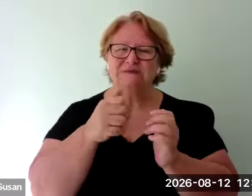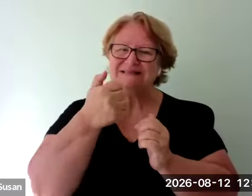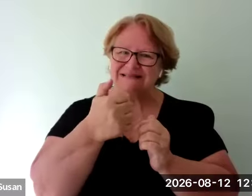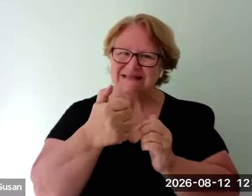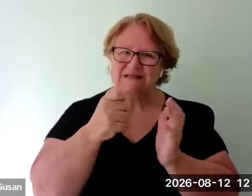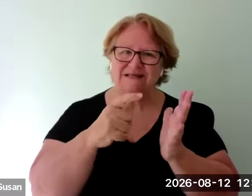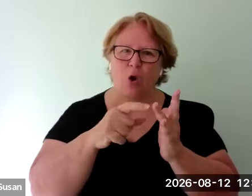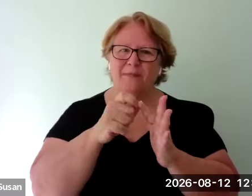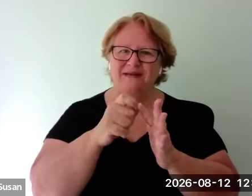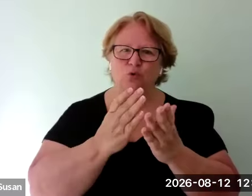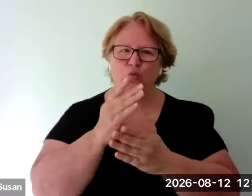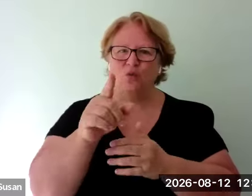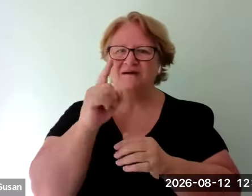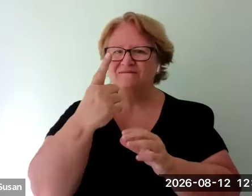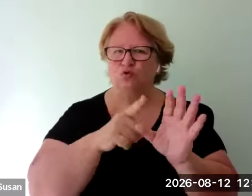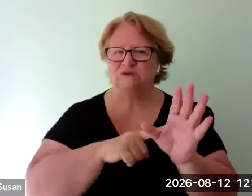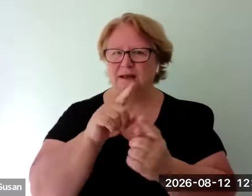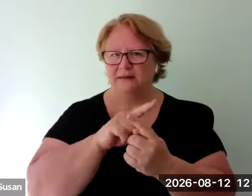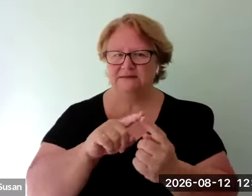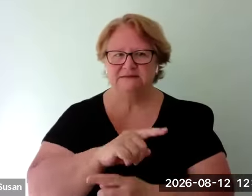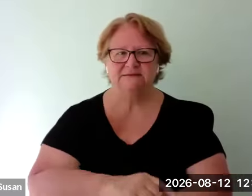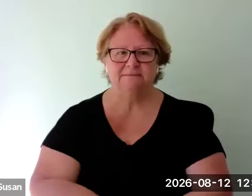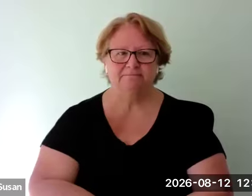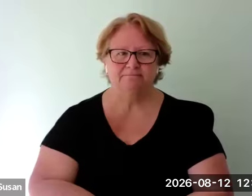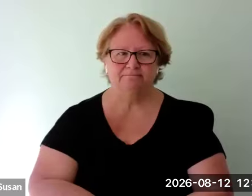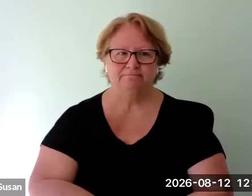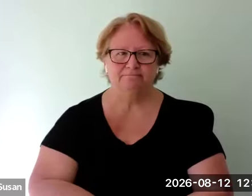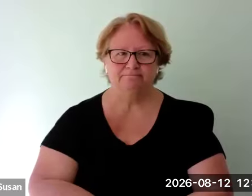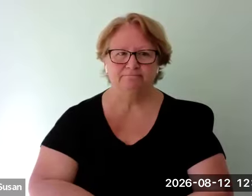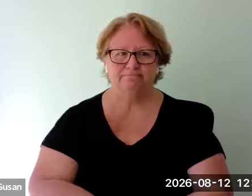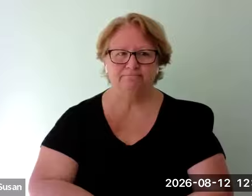the expectation is that fellows will attend at least